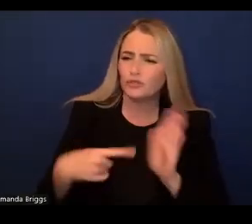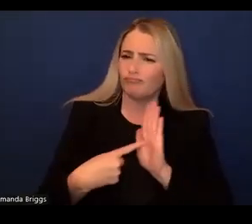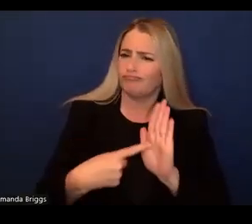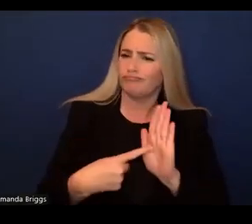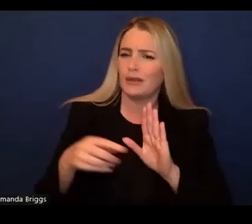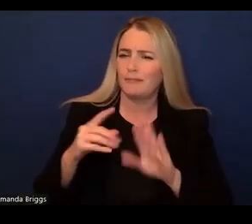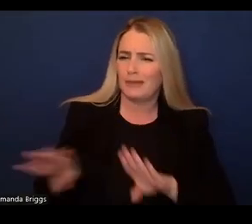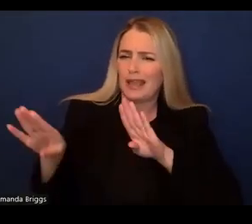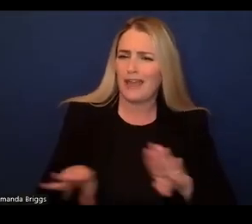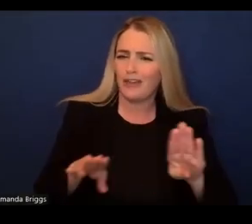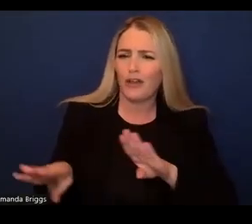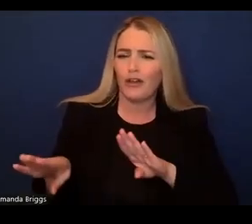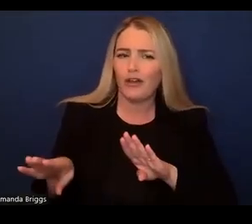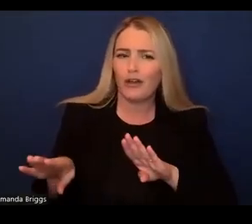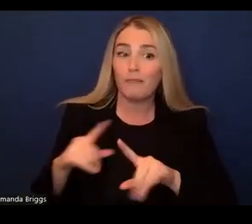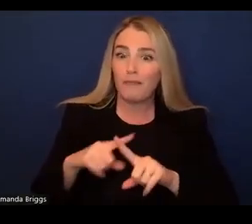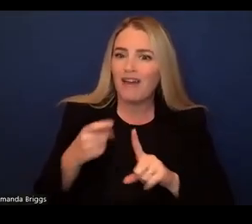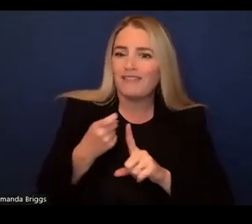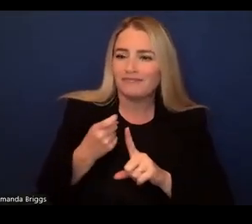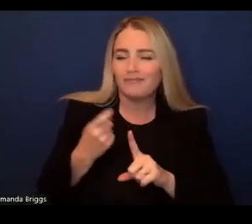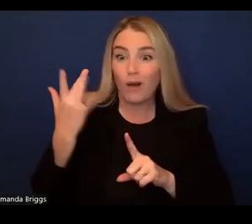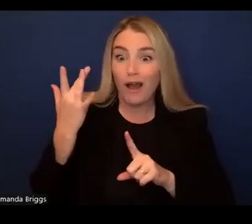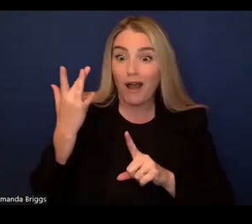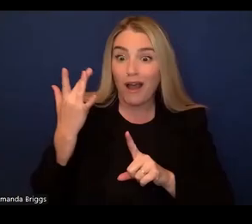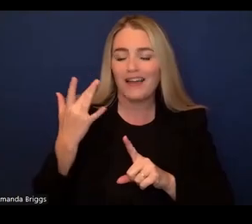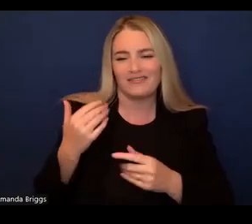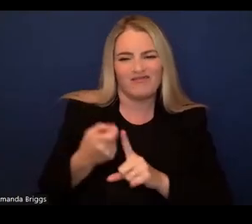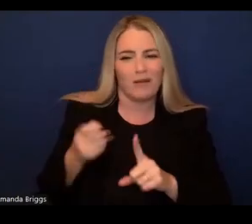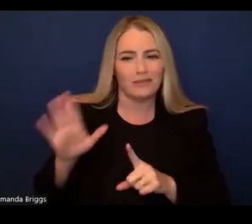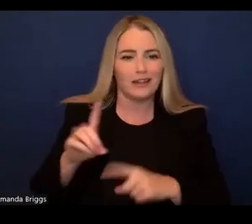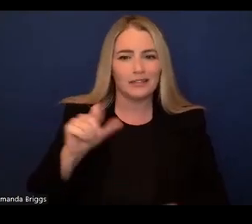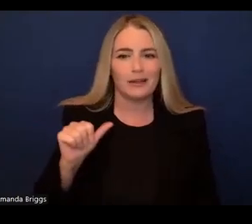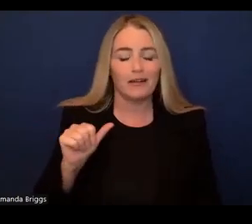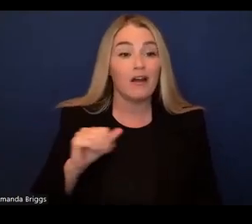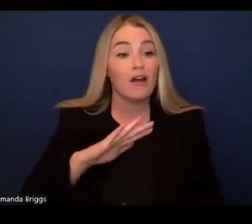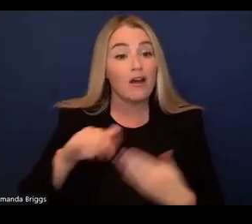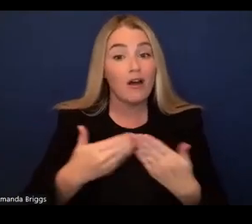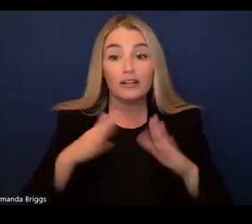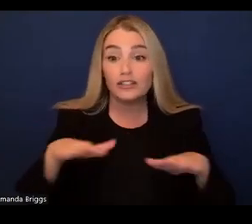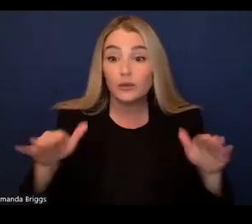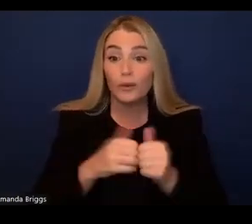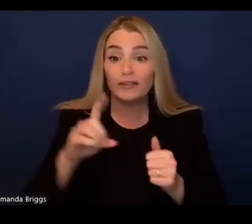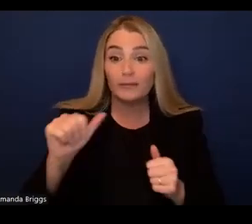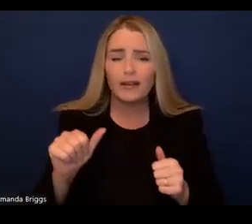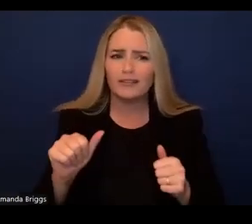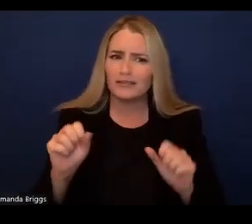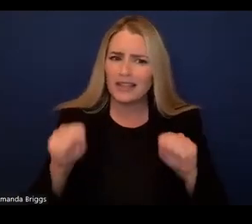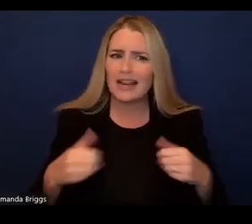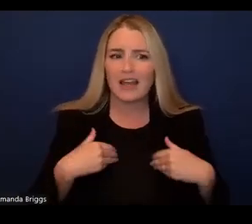and they're a manifestation of the disability. All children with disabilities are entitled to a Free and Appropriate